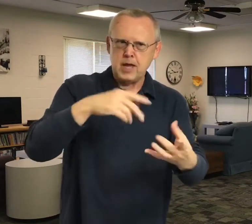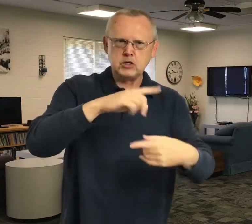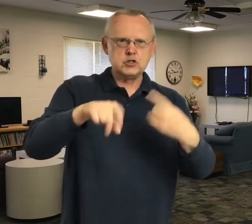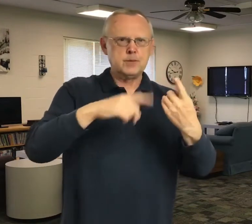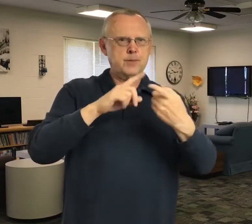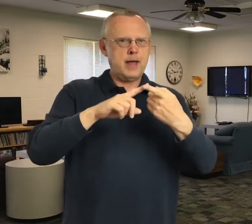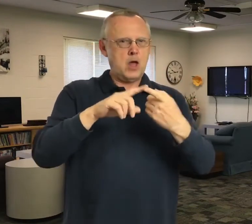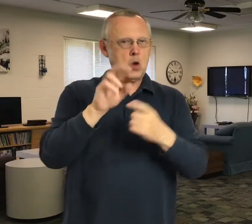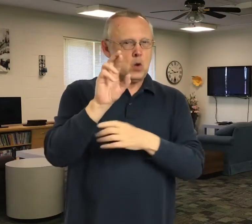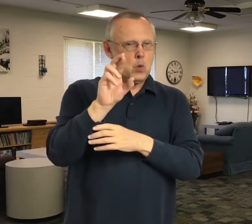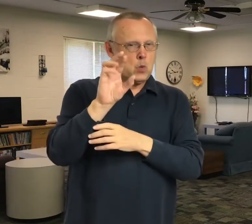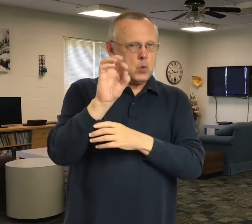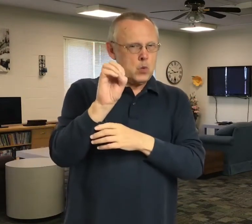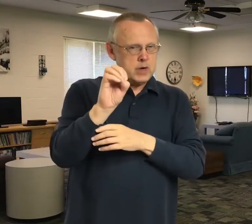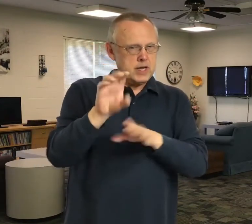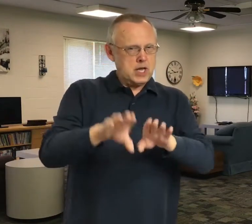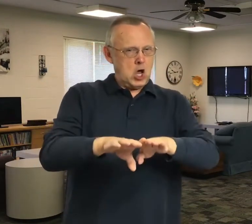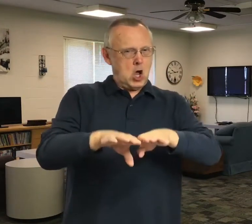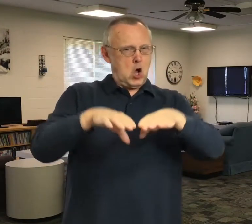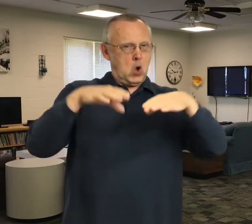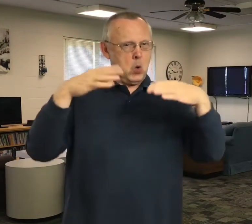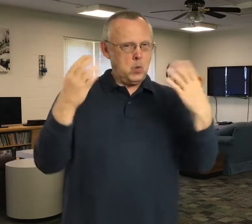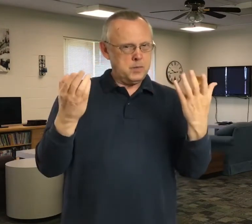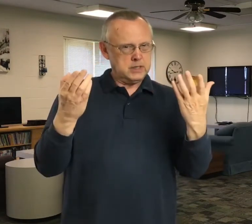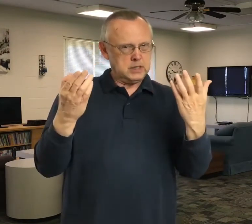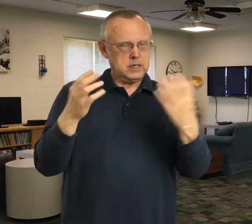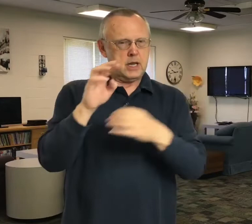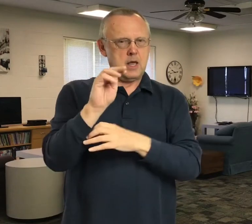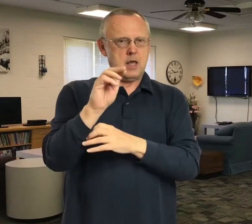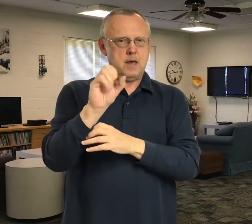Second I would like to share information with you about the